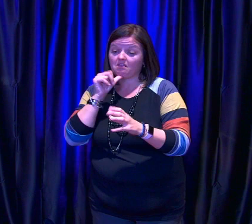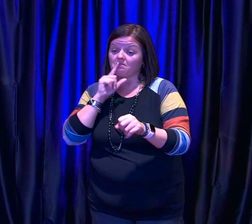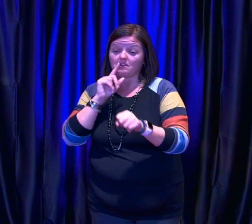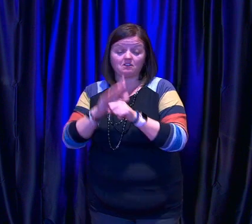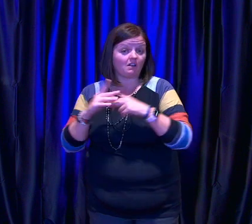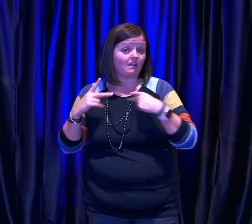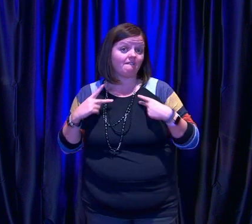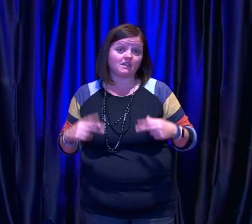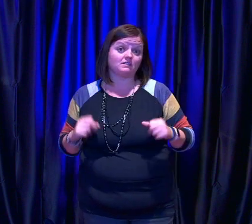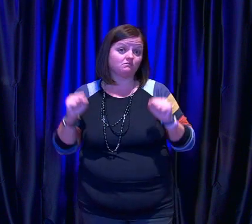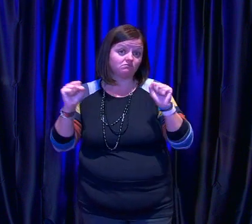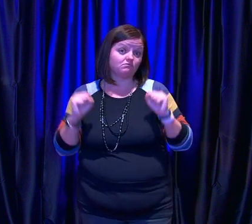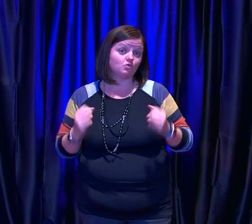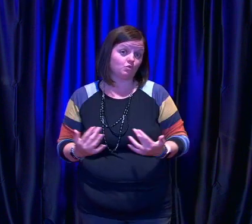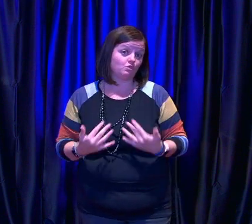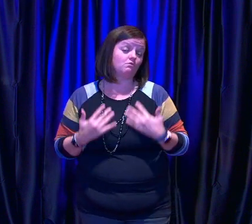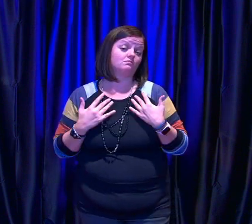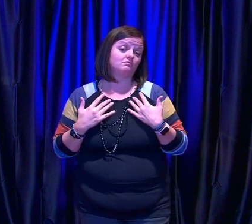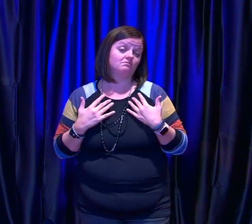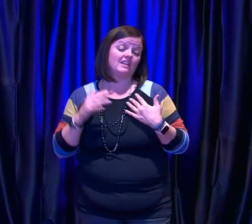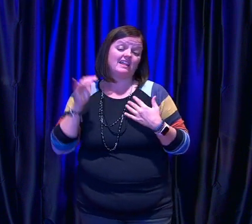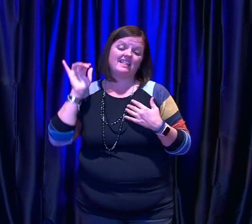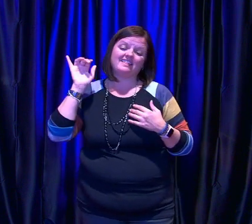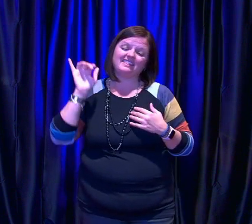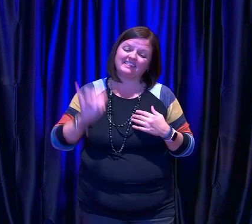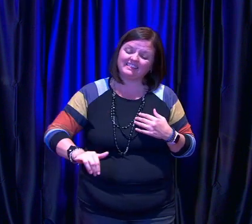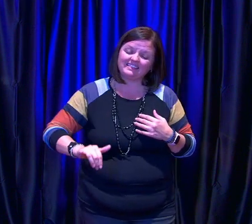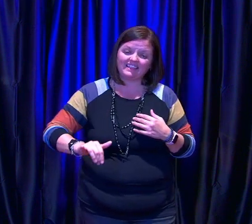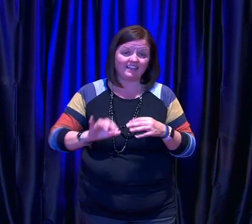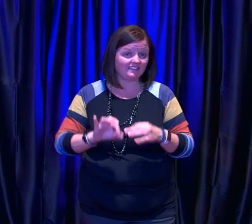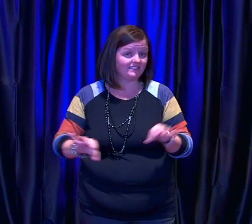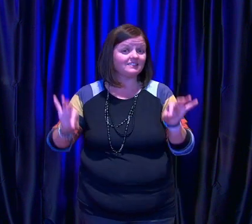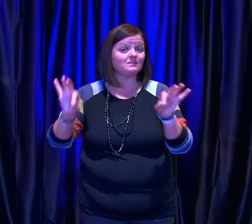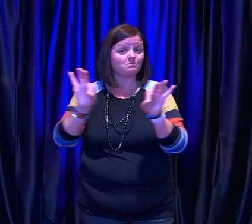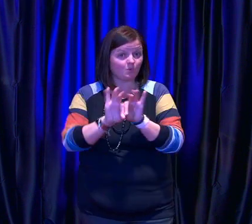physical renewal and that is just as important because we